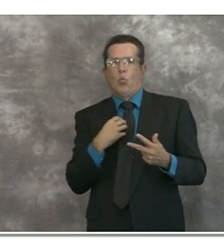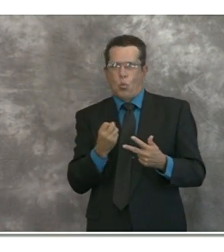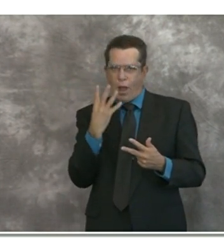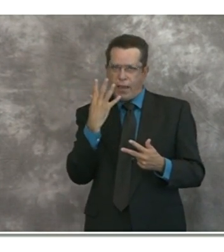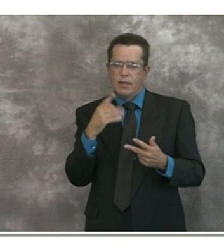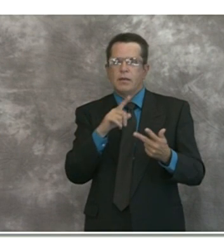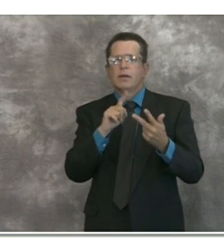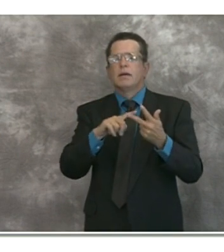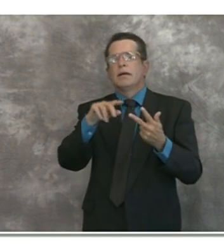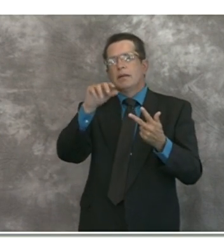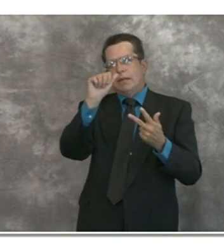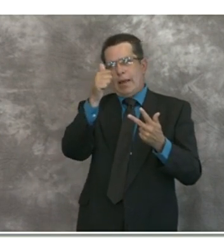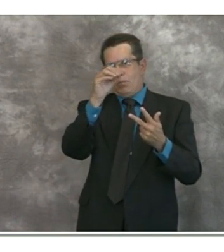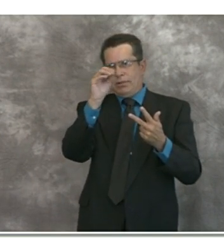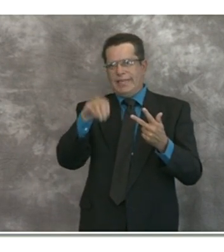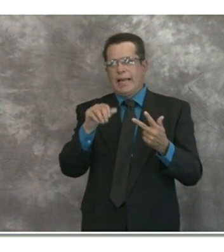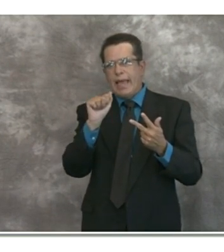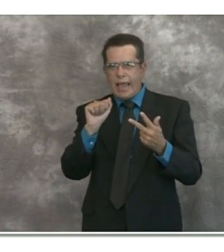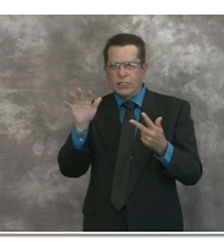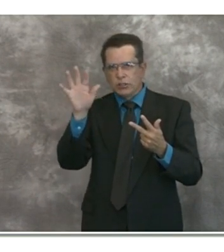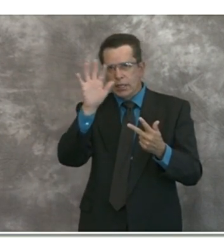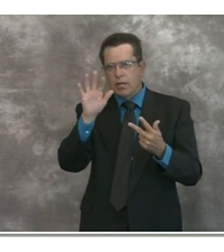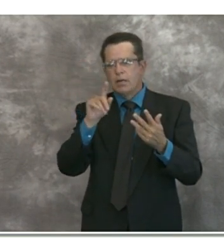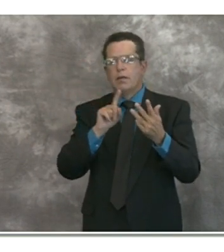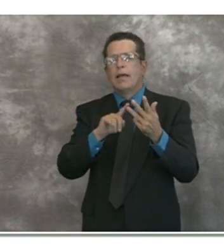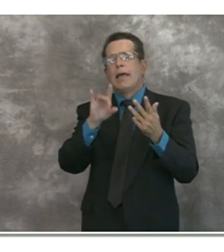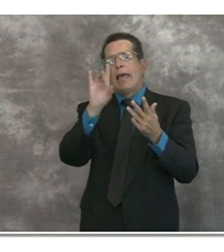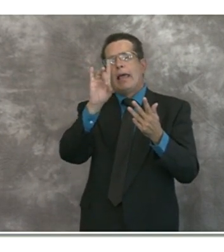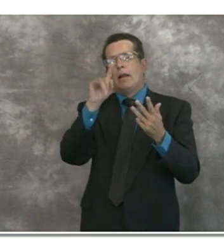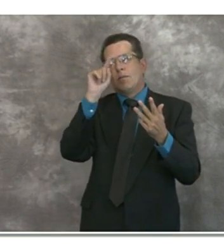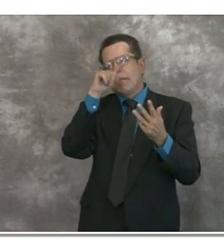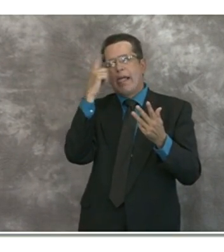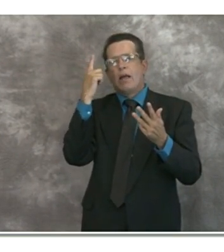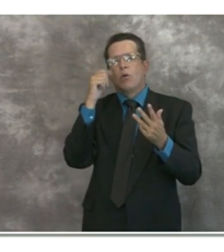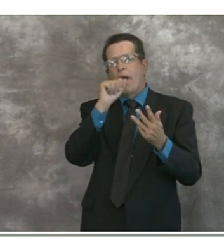FOR 8 OF THE 2.96 DEATHS. 124 40 3% ARE HISPANIC OR LATINO